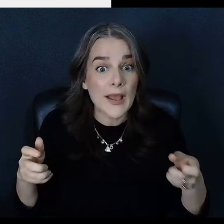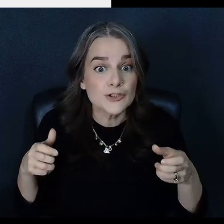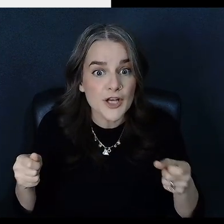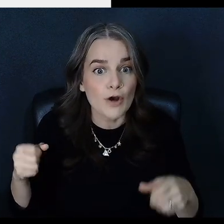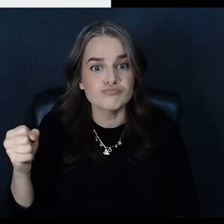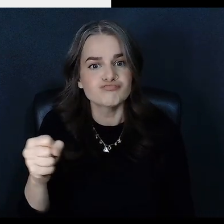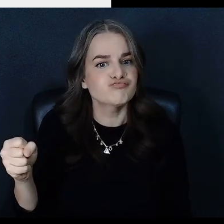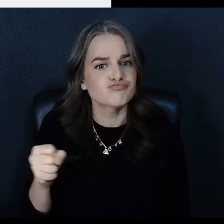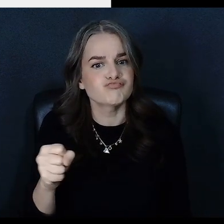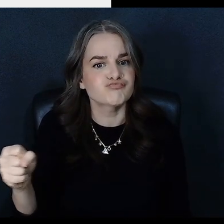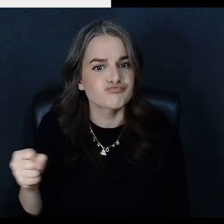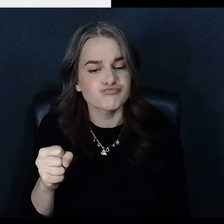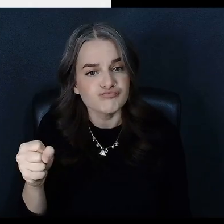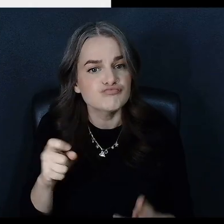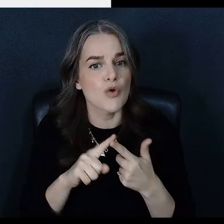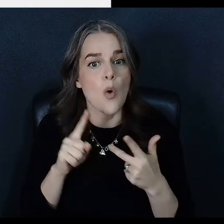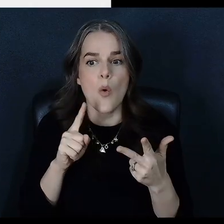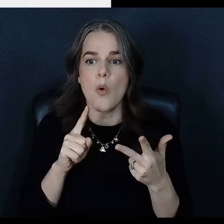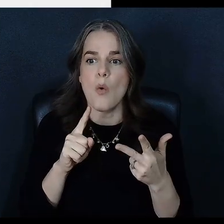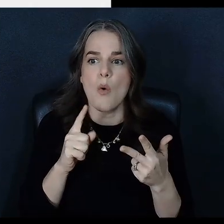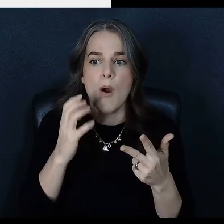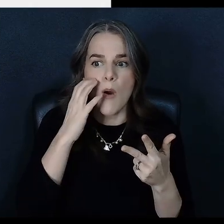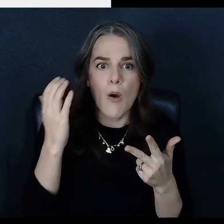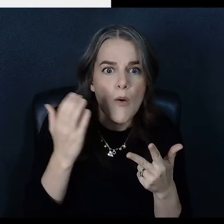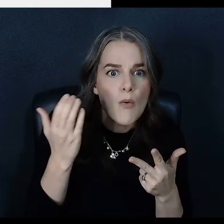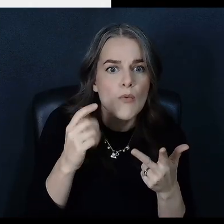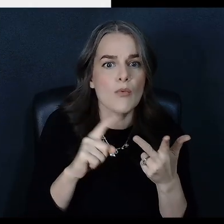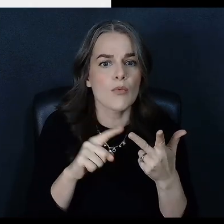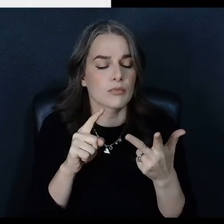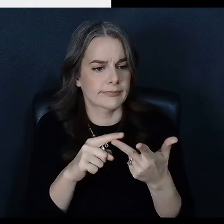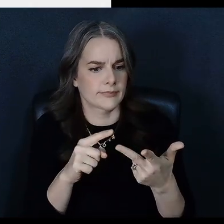or using your phone, or using technology to read or write--